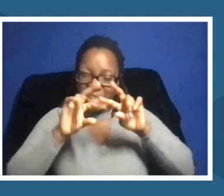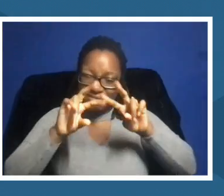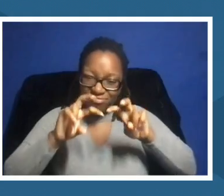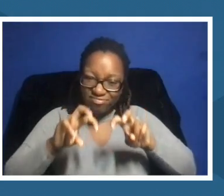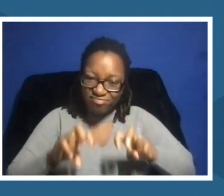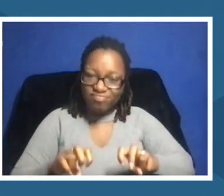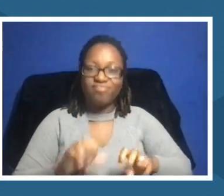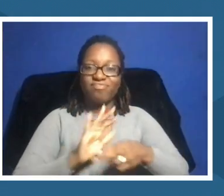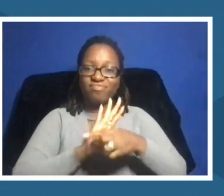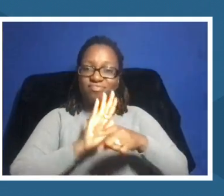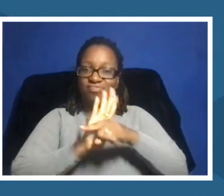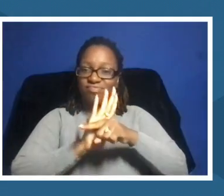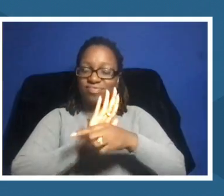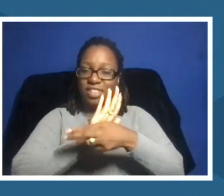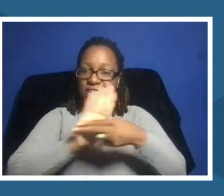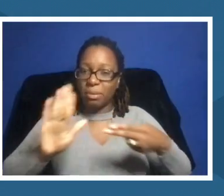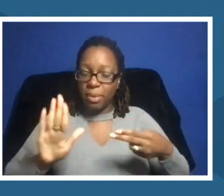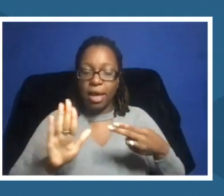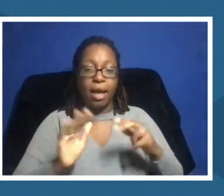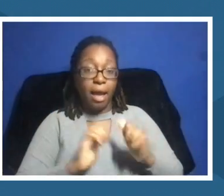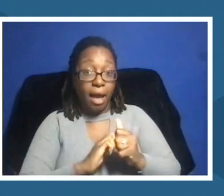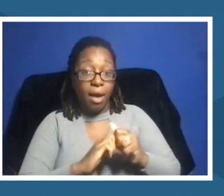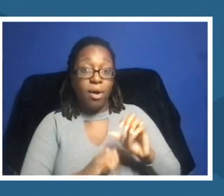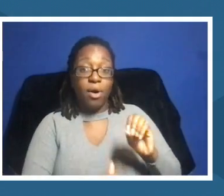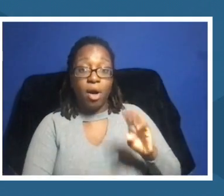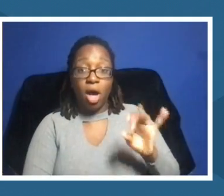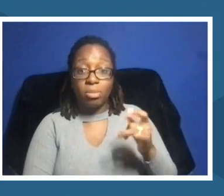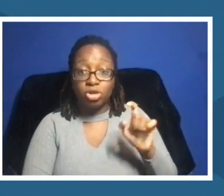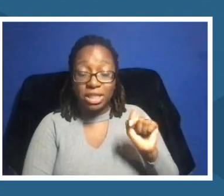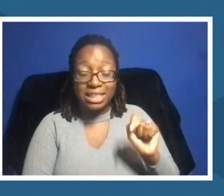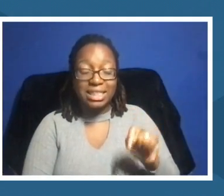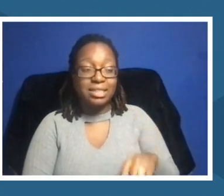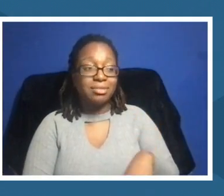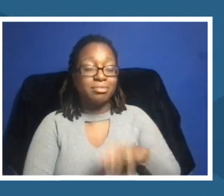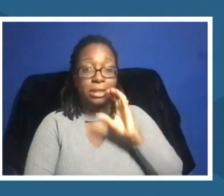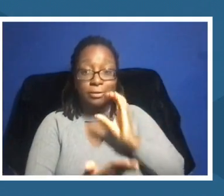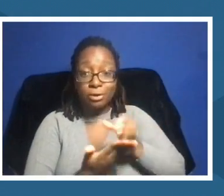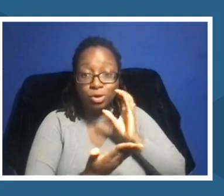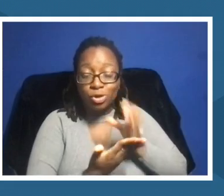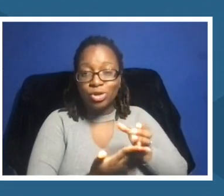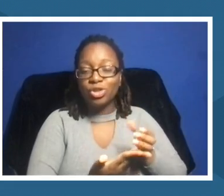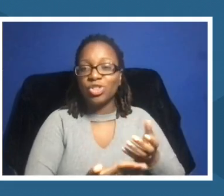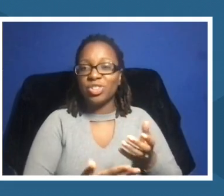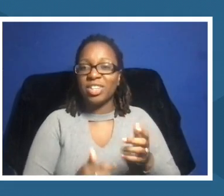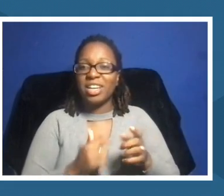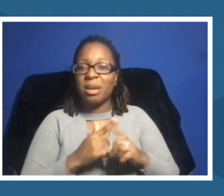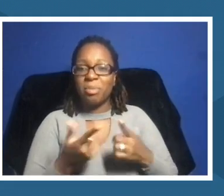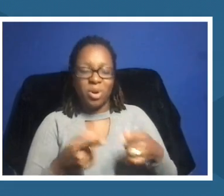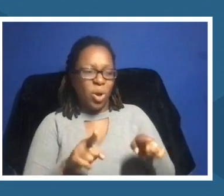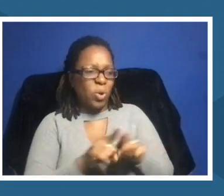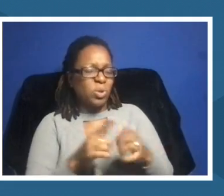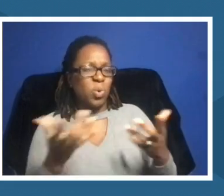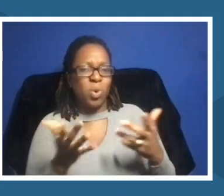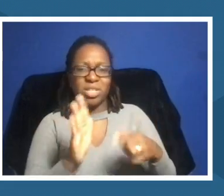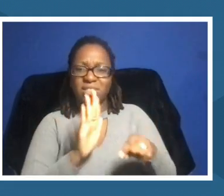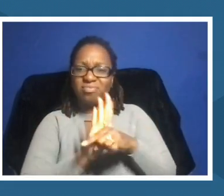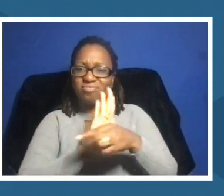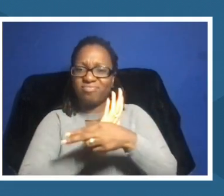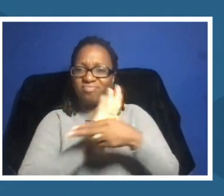and you know imagery and also talking about these tensions that do exist within these stereotypes in you and you